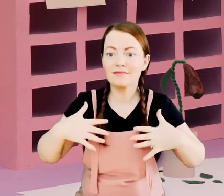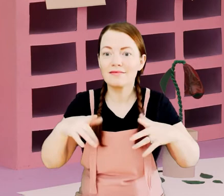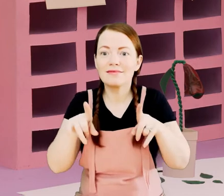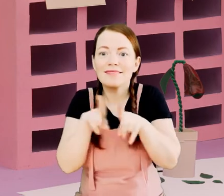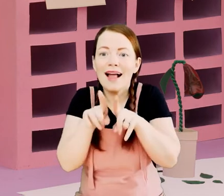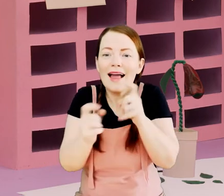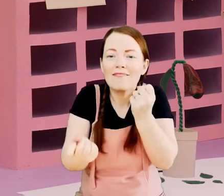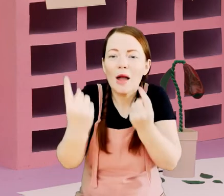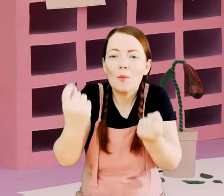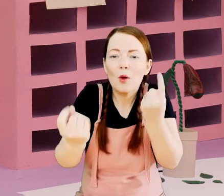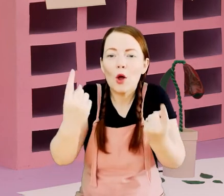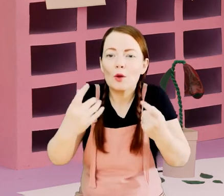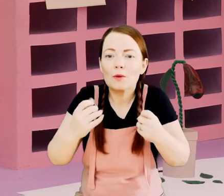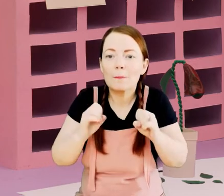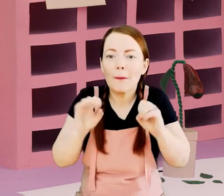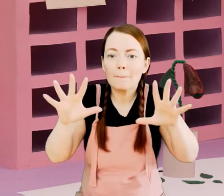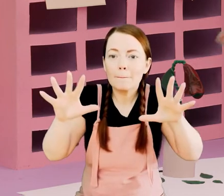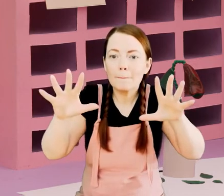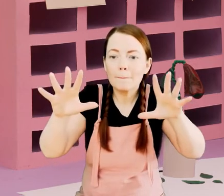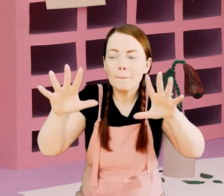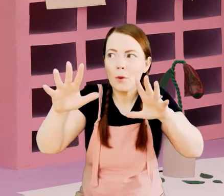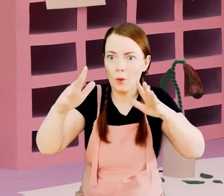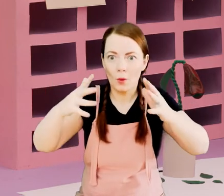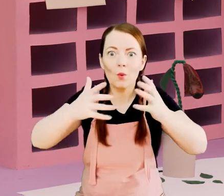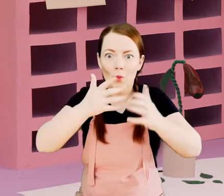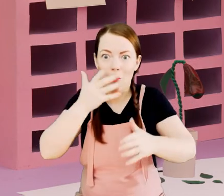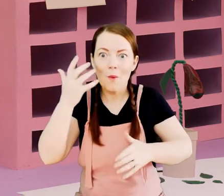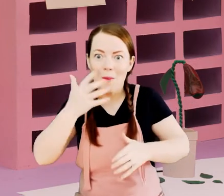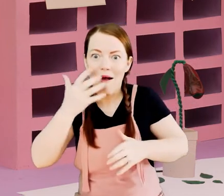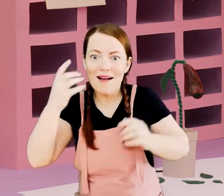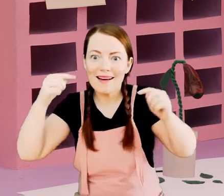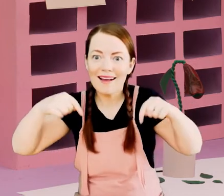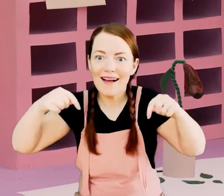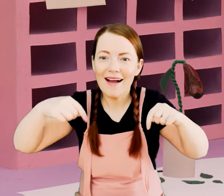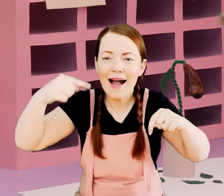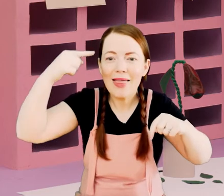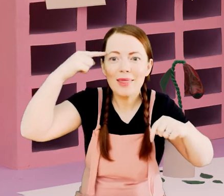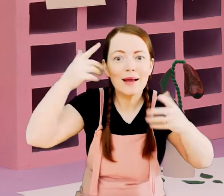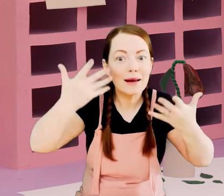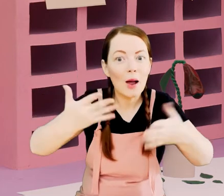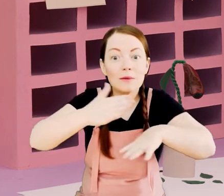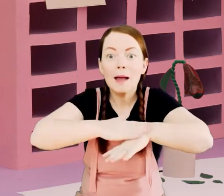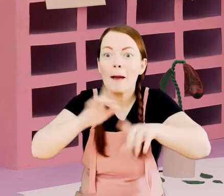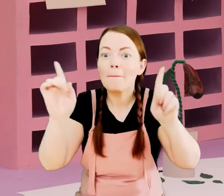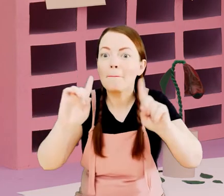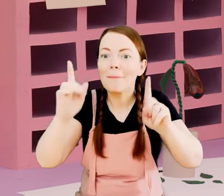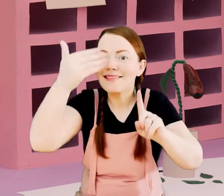Like little fireworks. It's getting warmer in here. I think it's time for Summer!